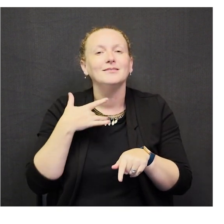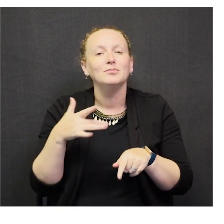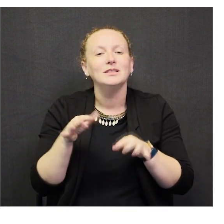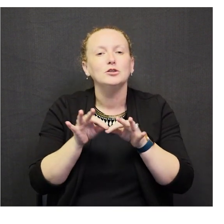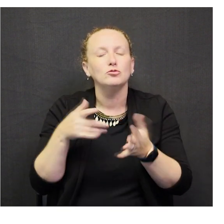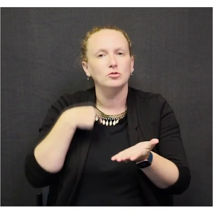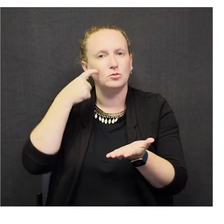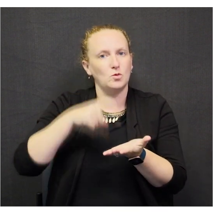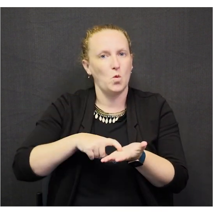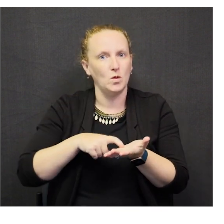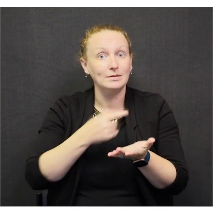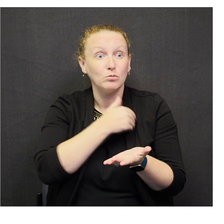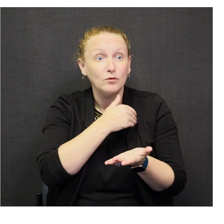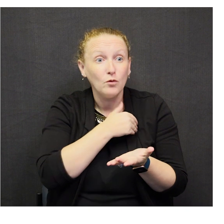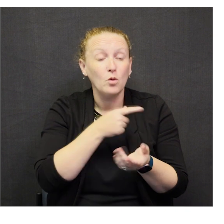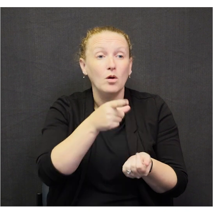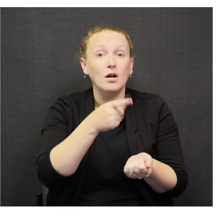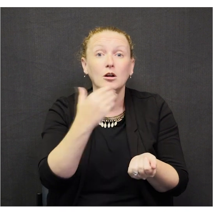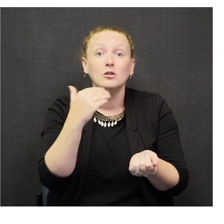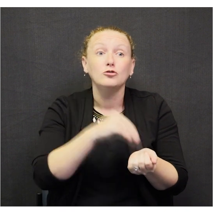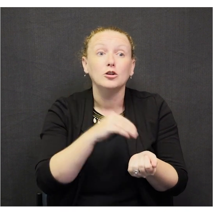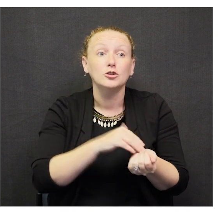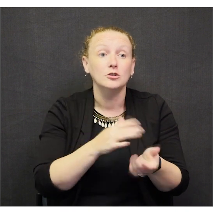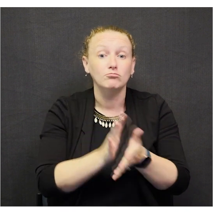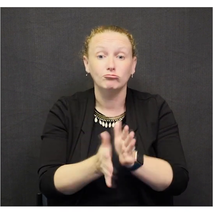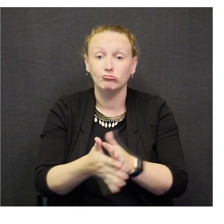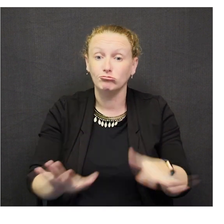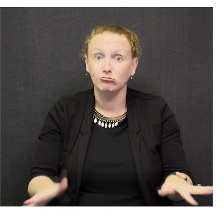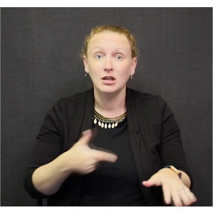out of the room. Are you taking the time to say "Thank you Interpreter And I hope that